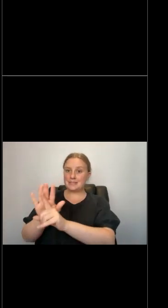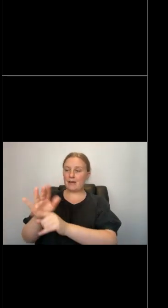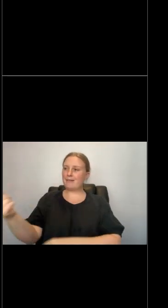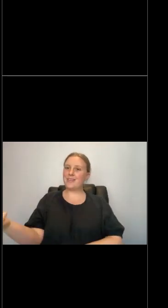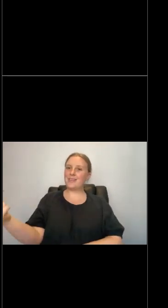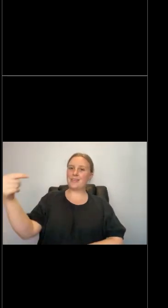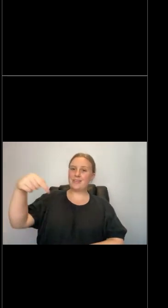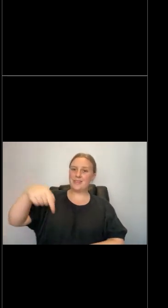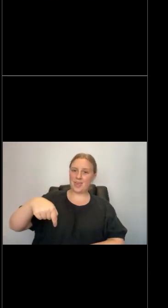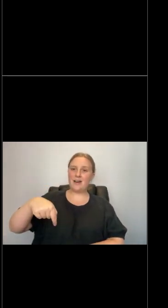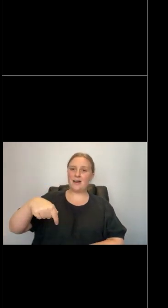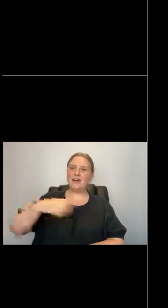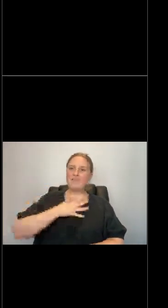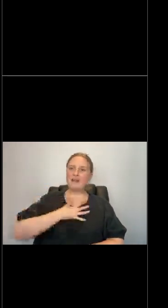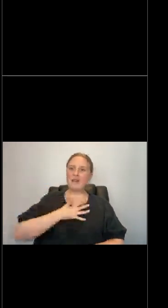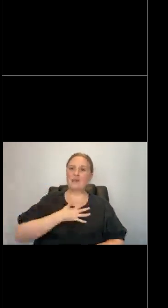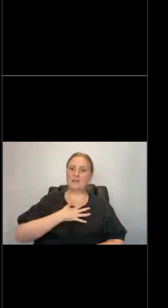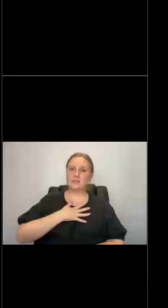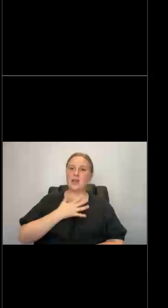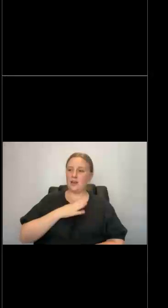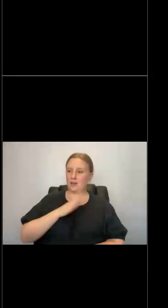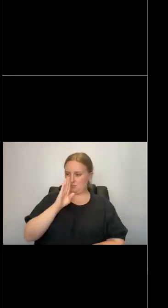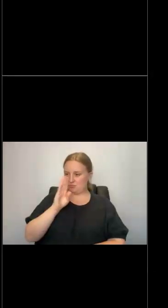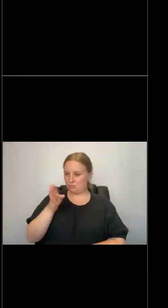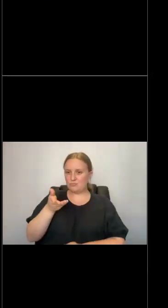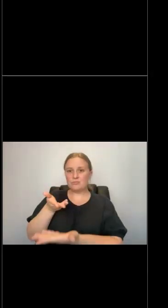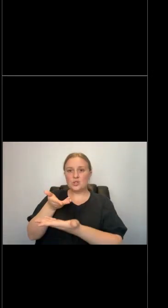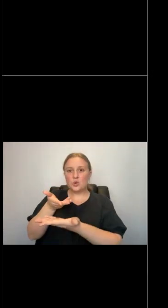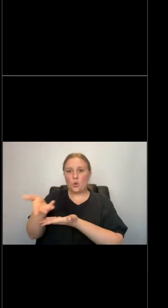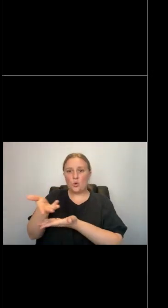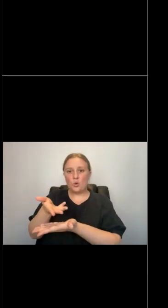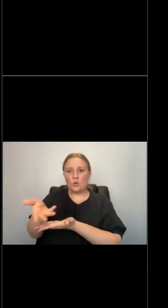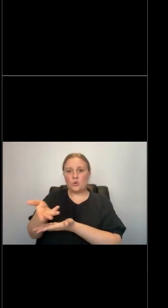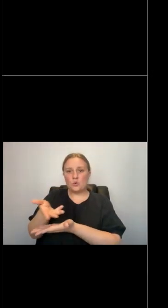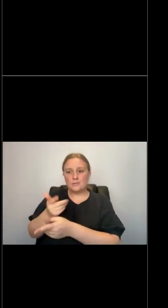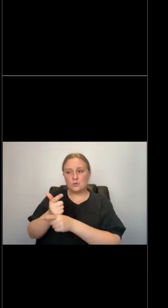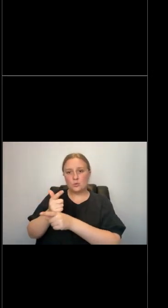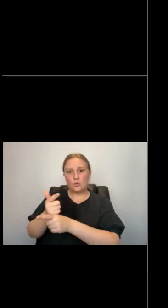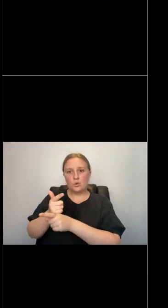because they really do like to speak to the person present. It's a bit different from a mental health court